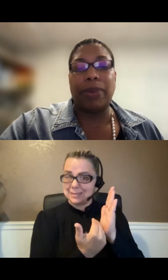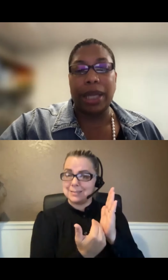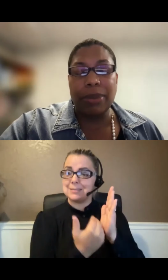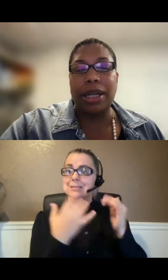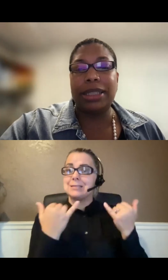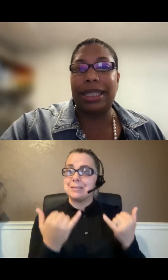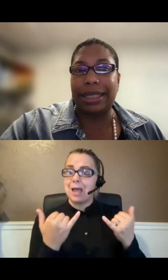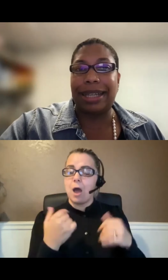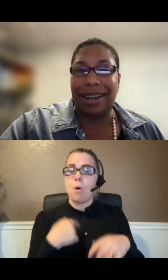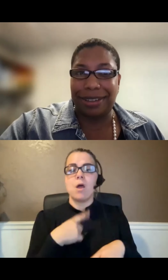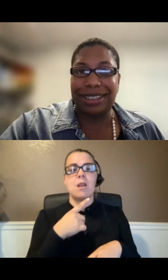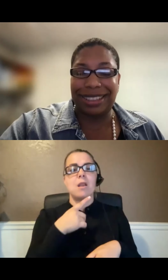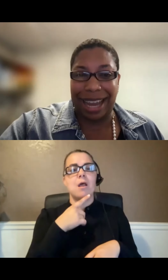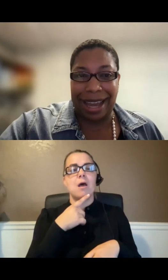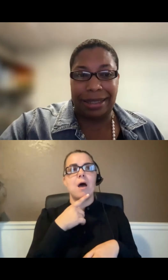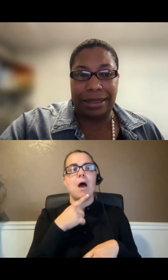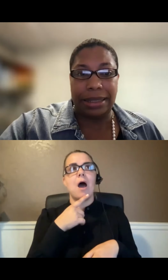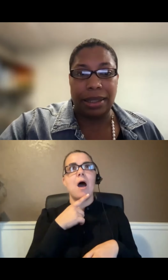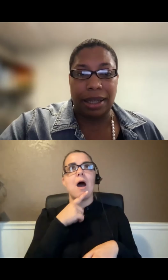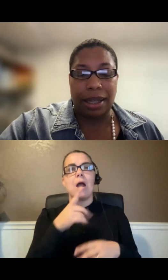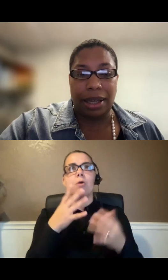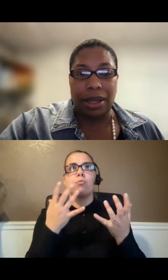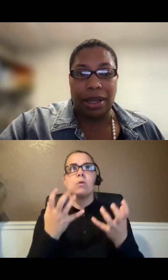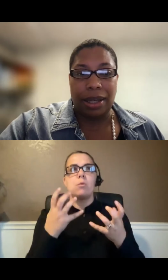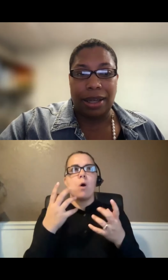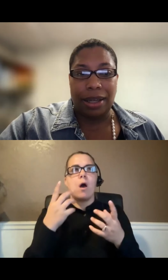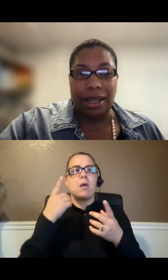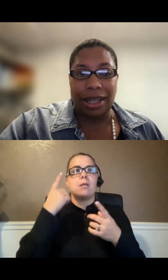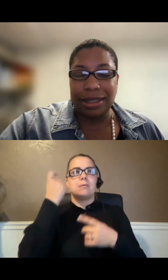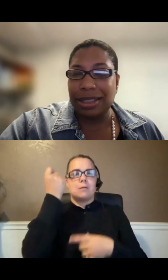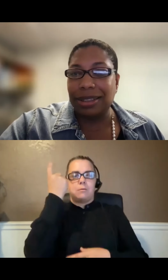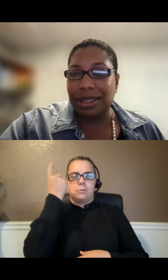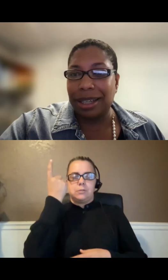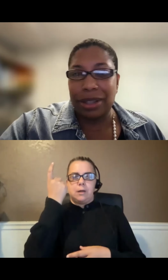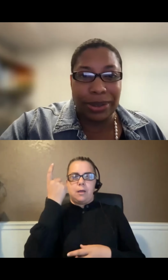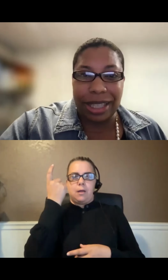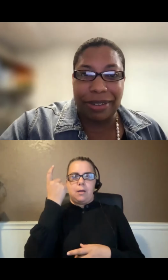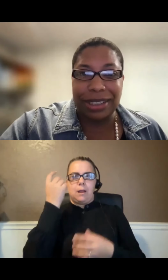I wanted to get to understand, is this inclusive?